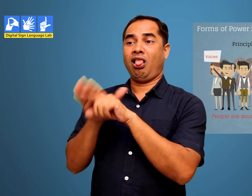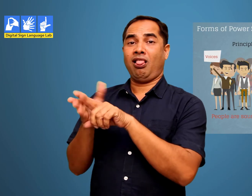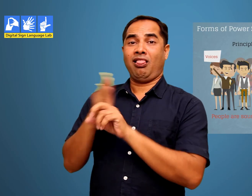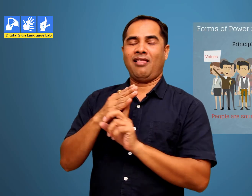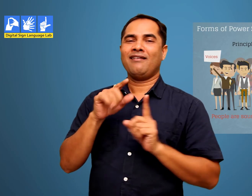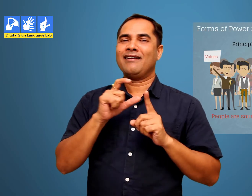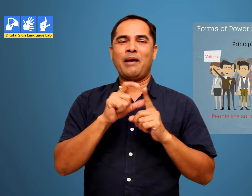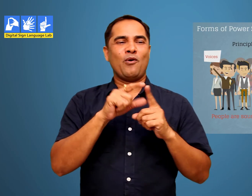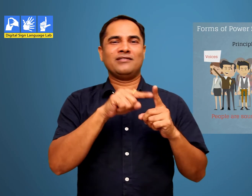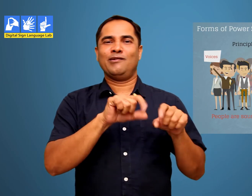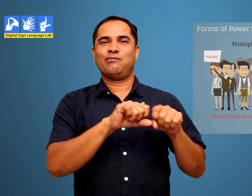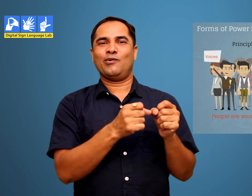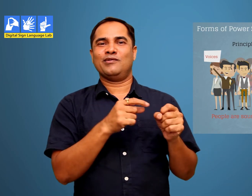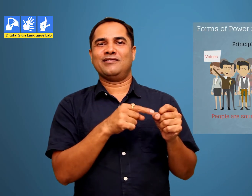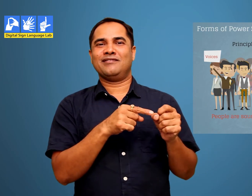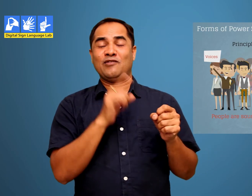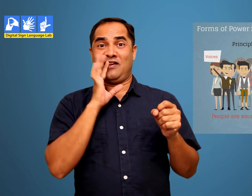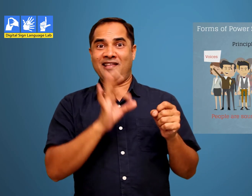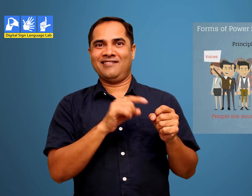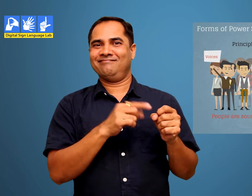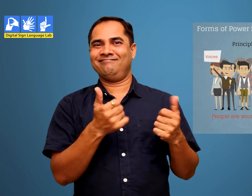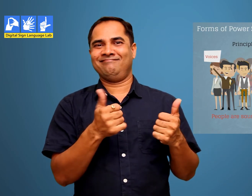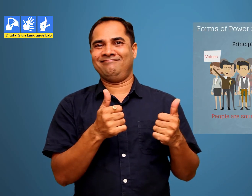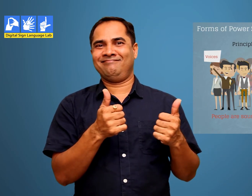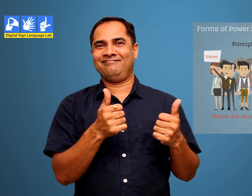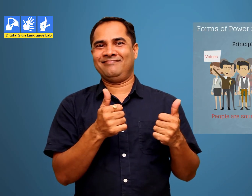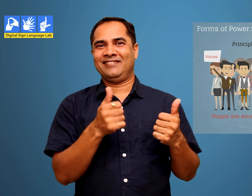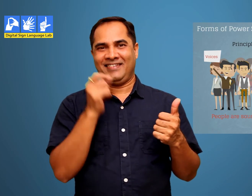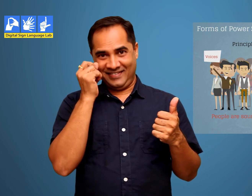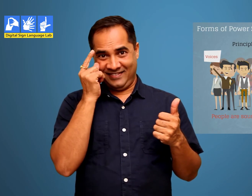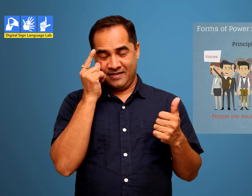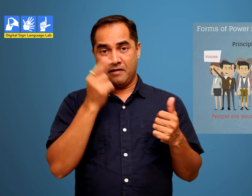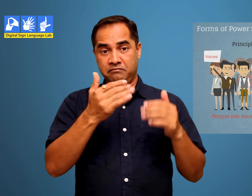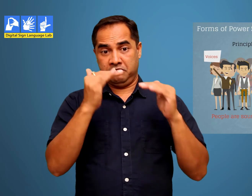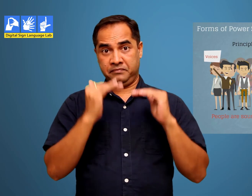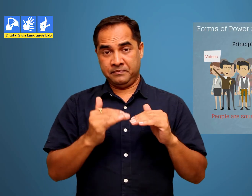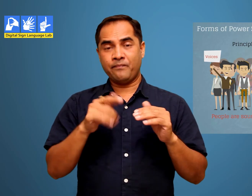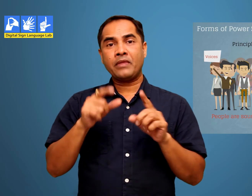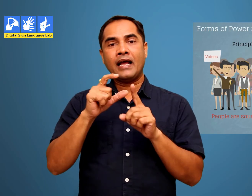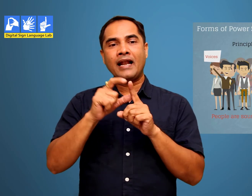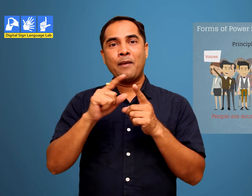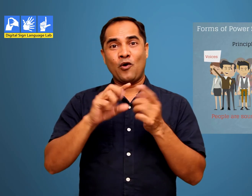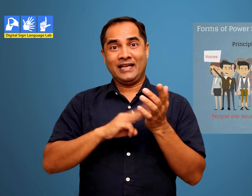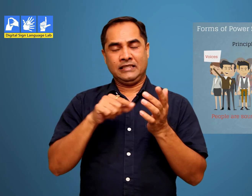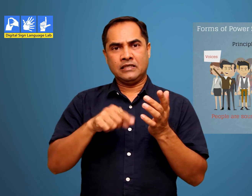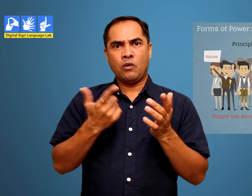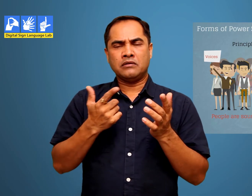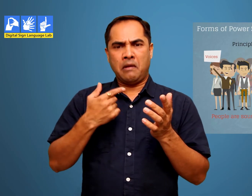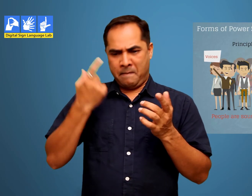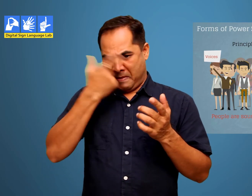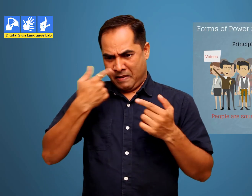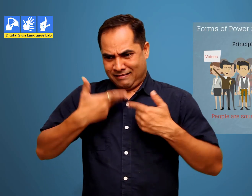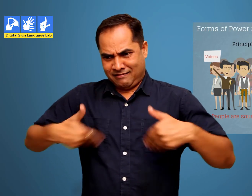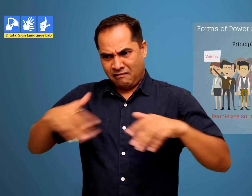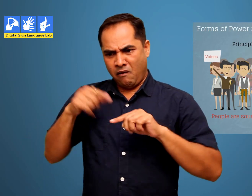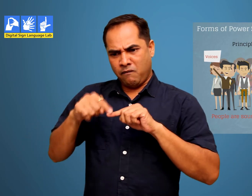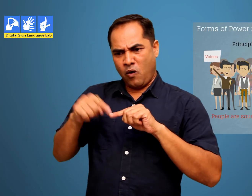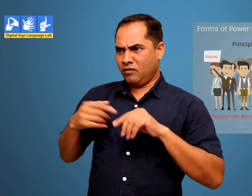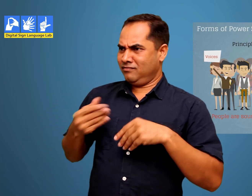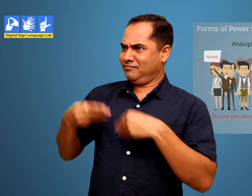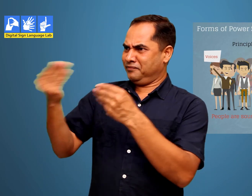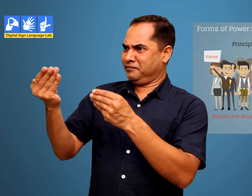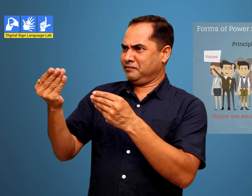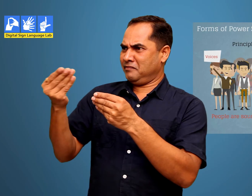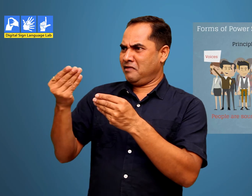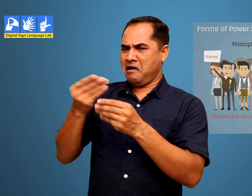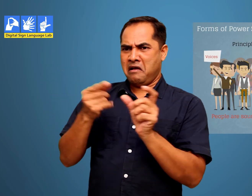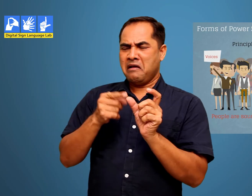suppress is not true democracy. In democracy, people have the right to be